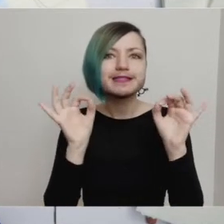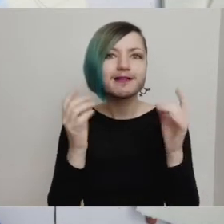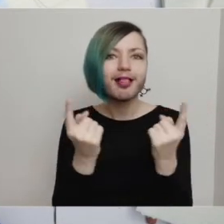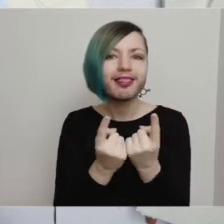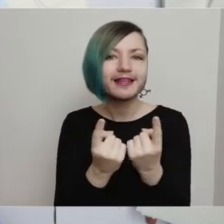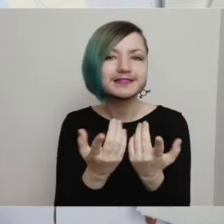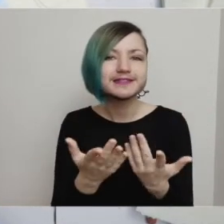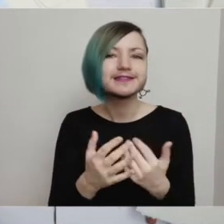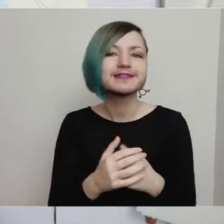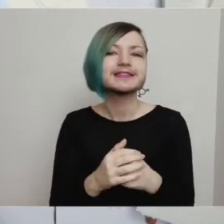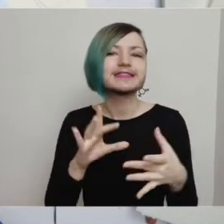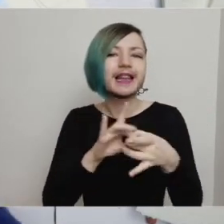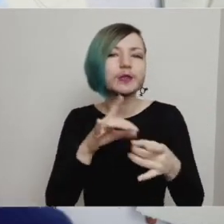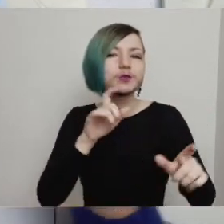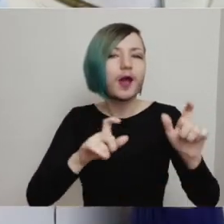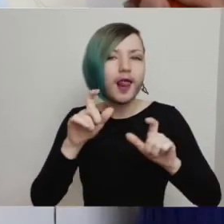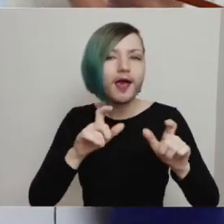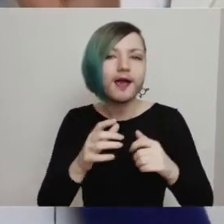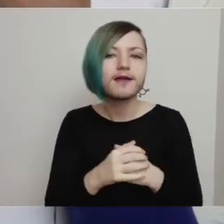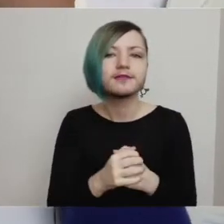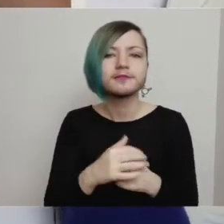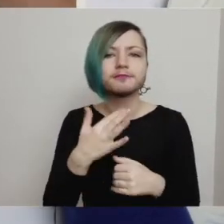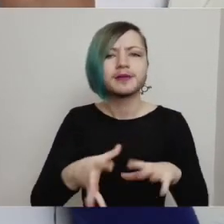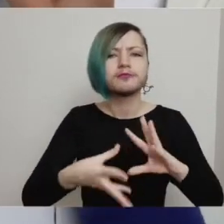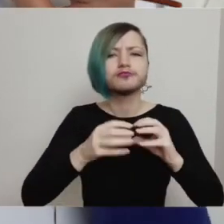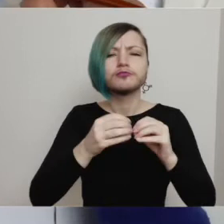of color he made some beautiful little watercolors